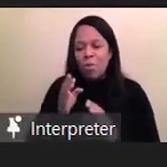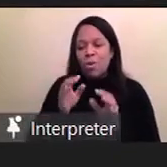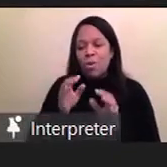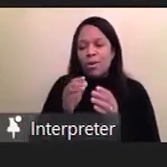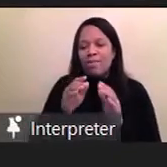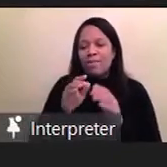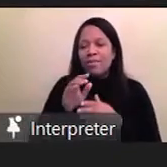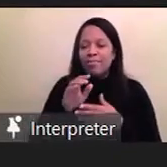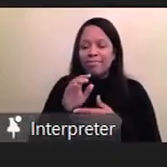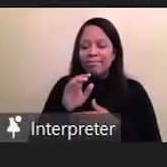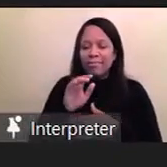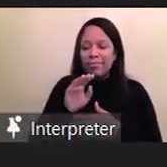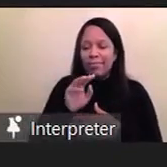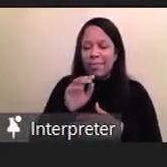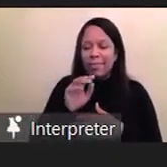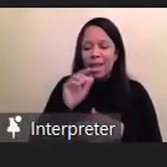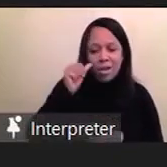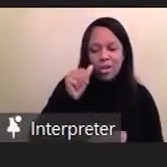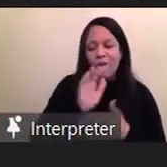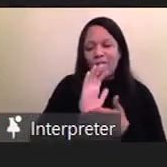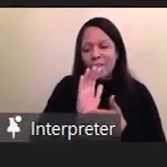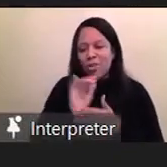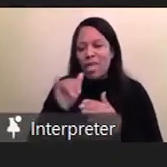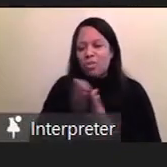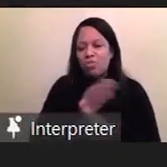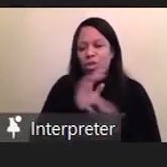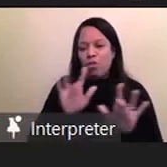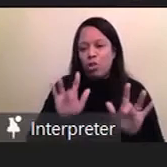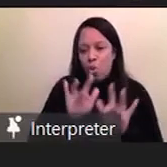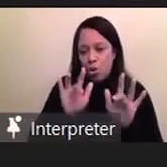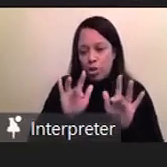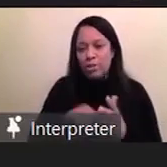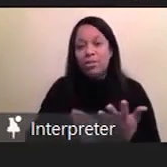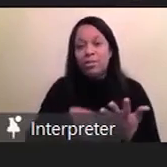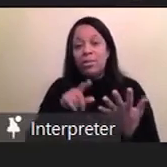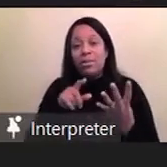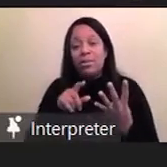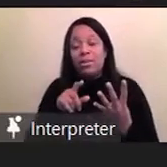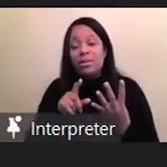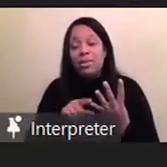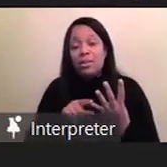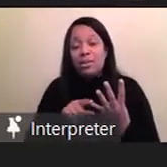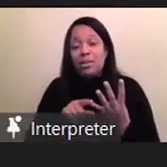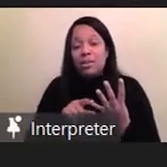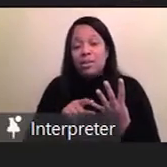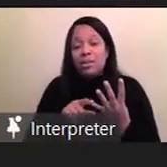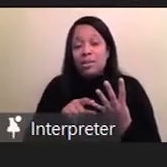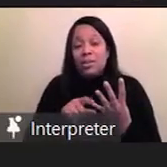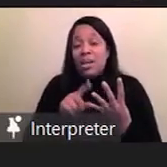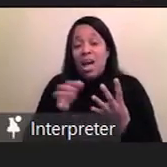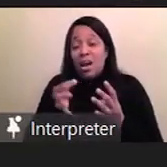And it's used for broadcast or internet videos. The captions for these can be turned off,